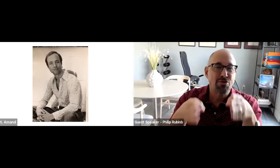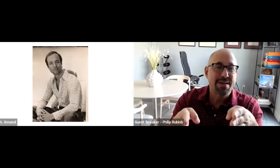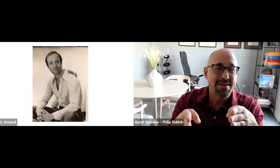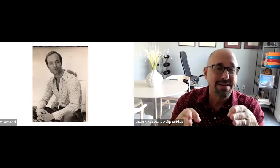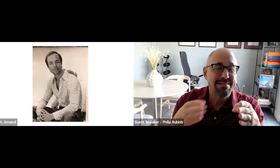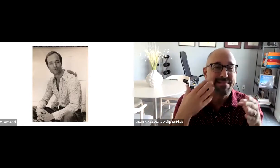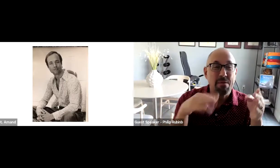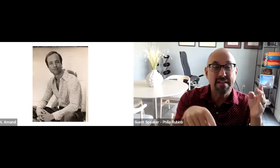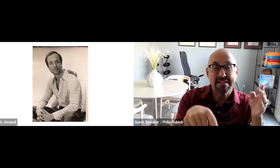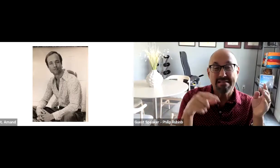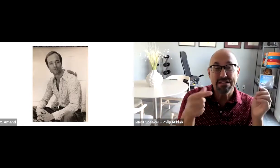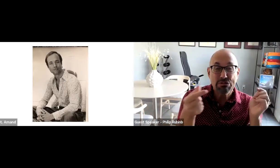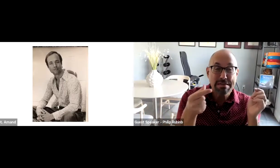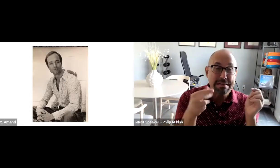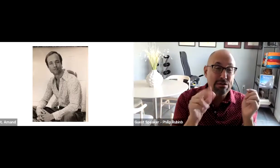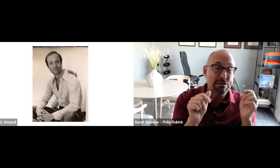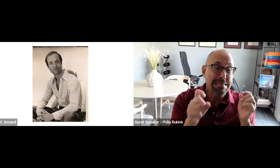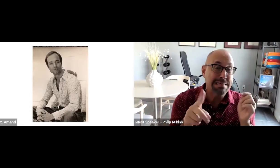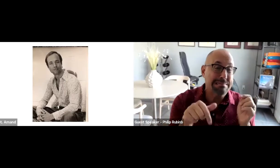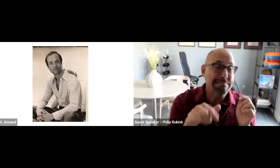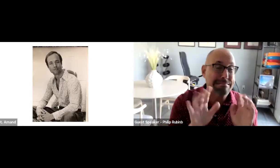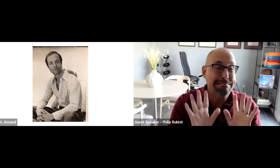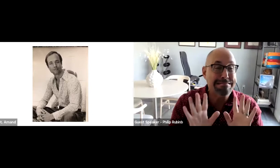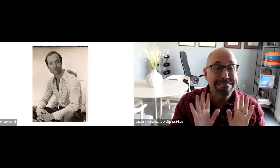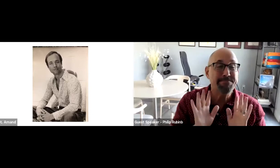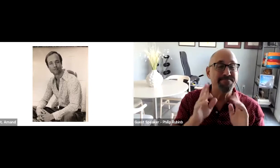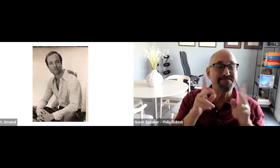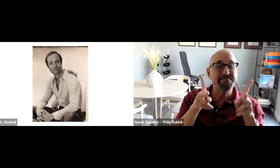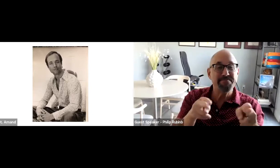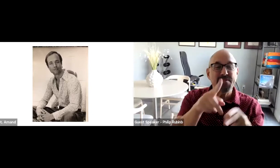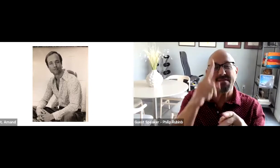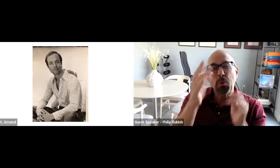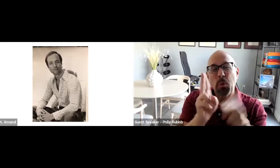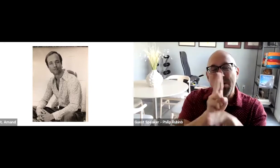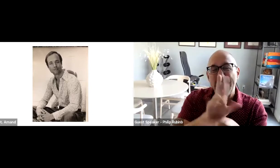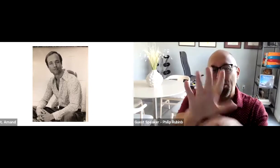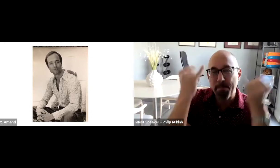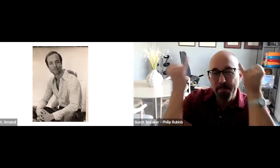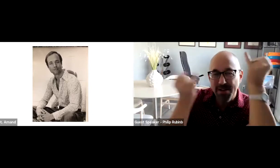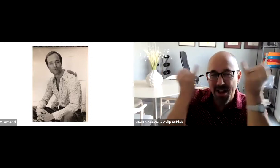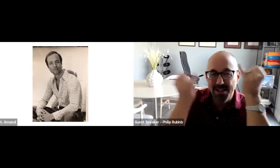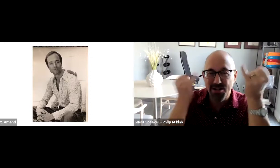and he could look out his window--or I could, too-- and we could see all the drama happening on the streets